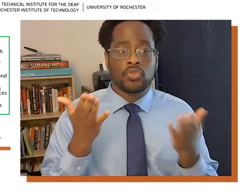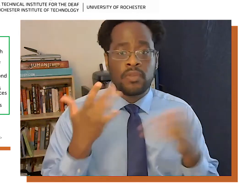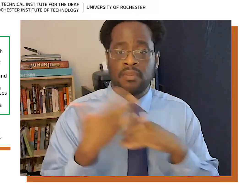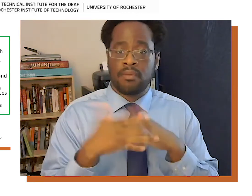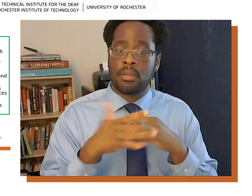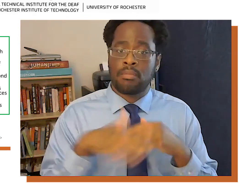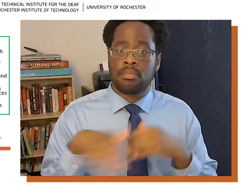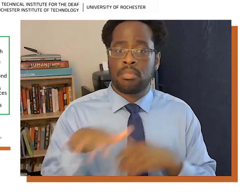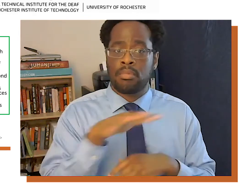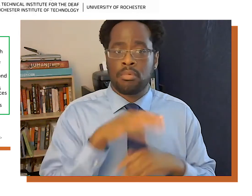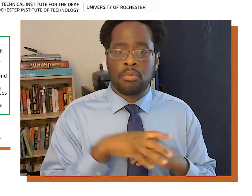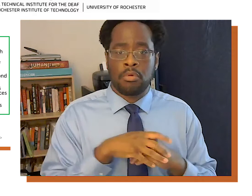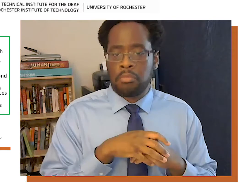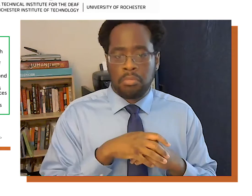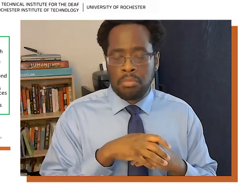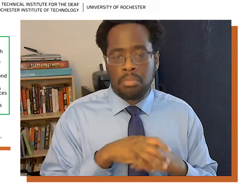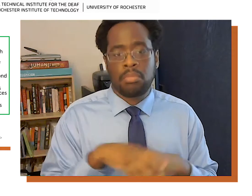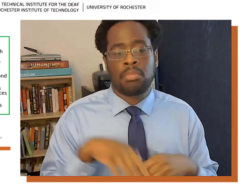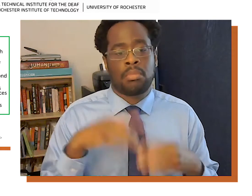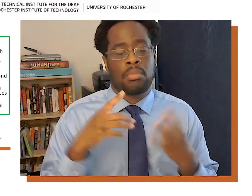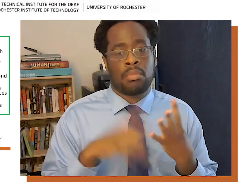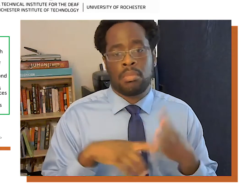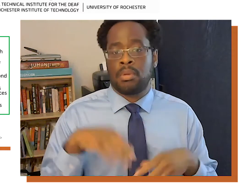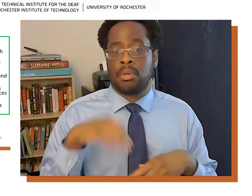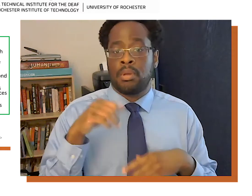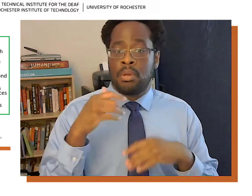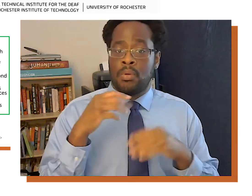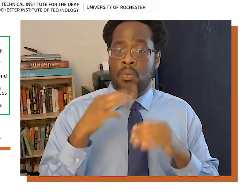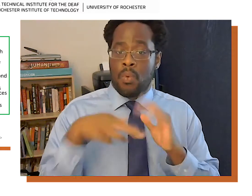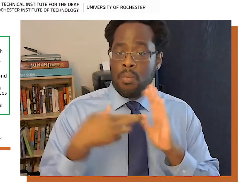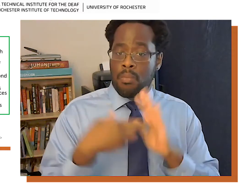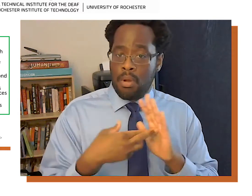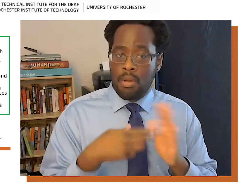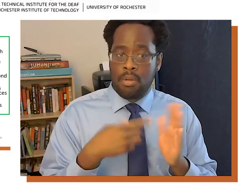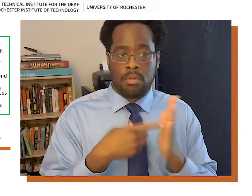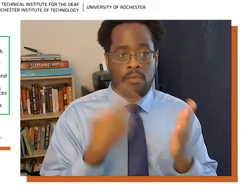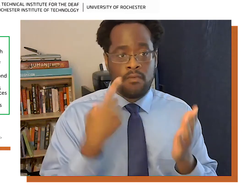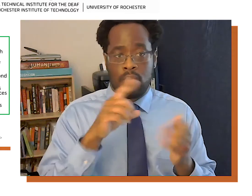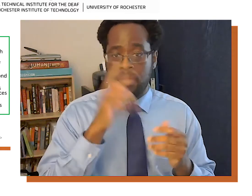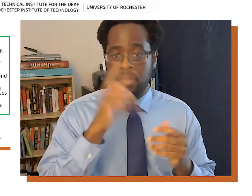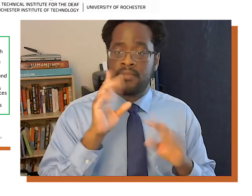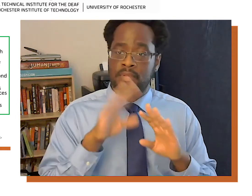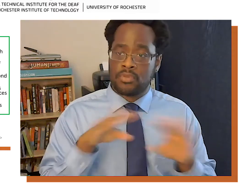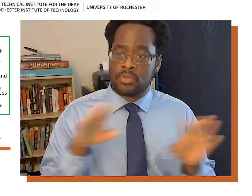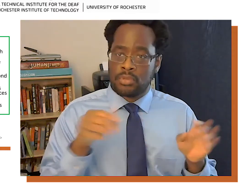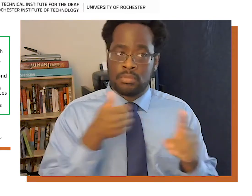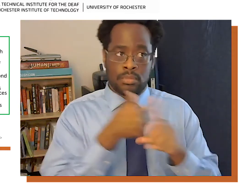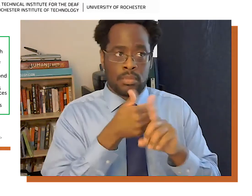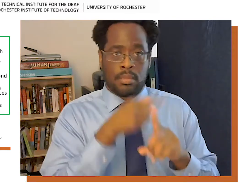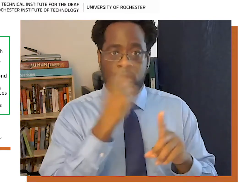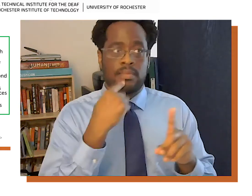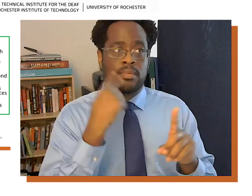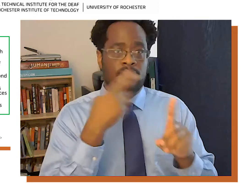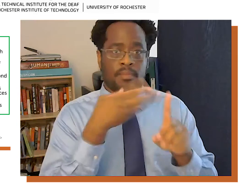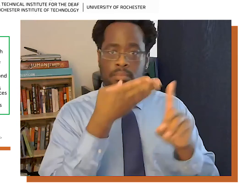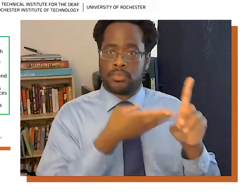were often not aware of services available to them. Black Deaf children had a severe lack